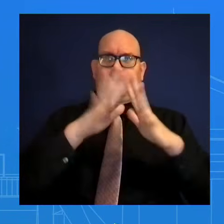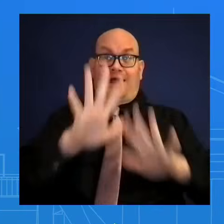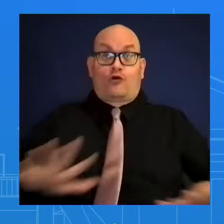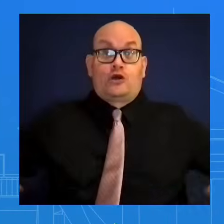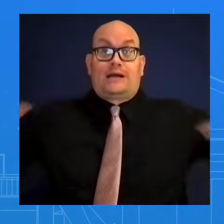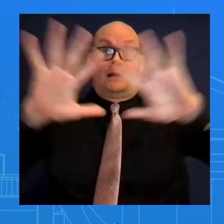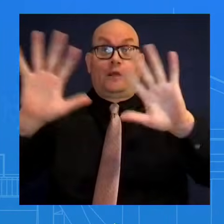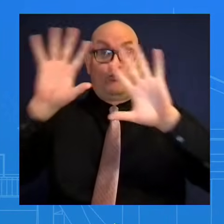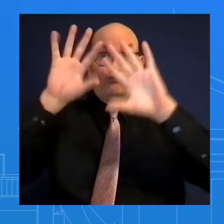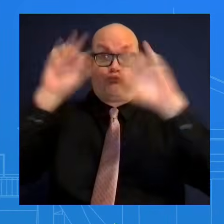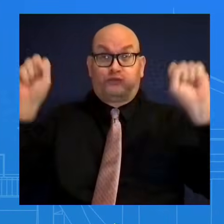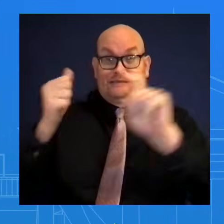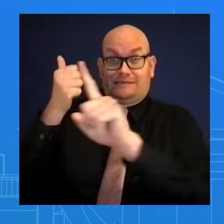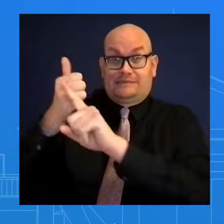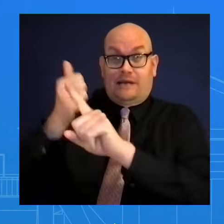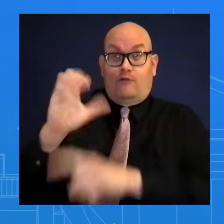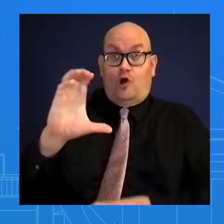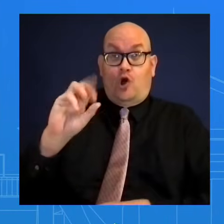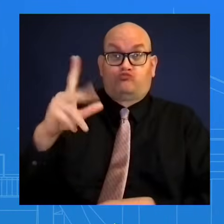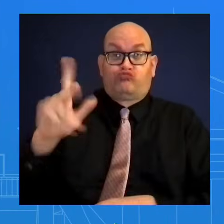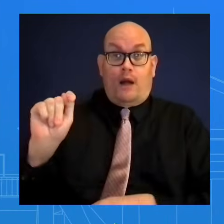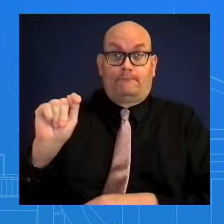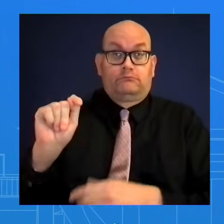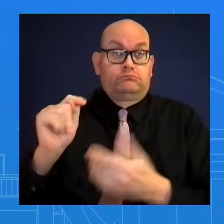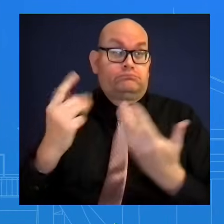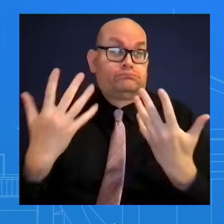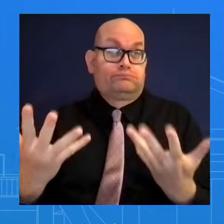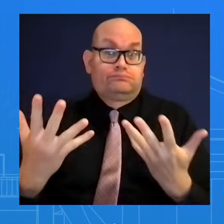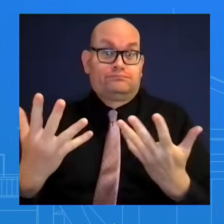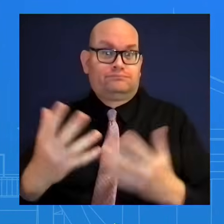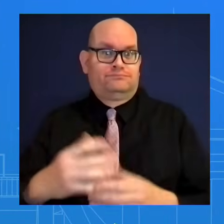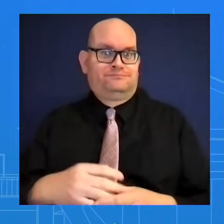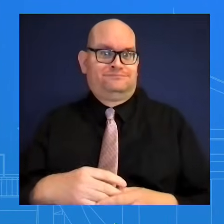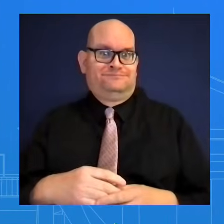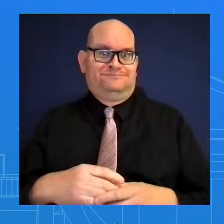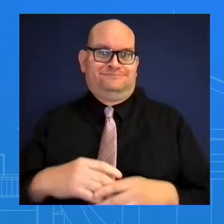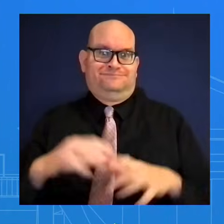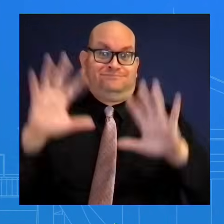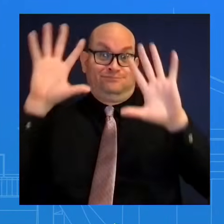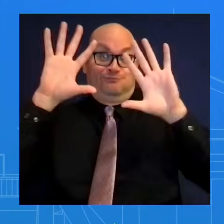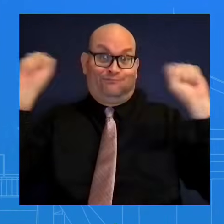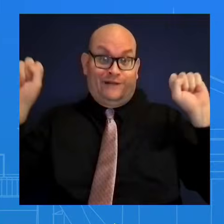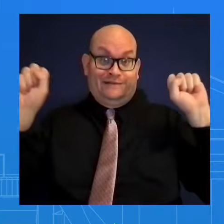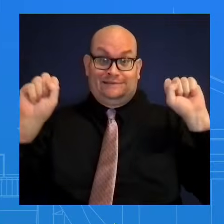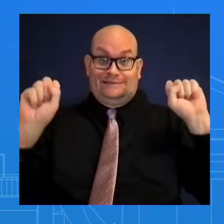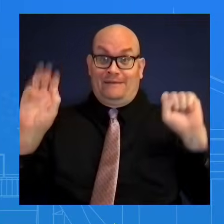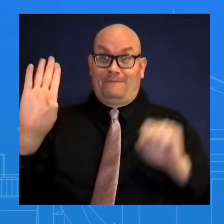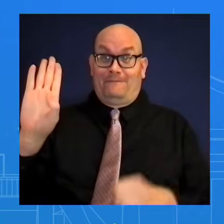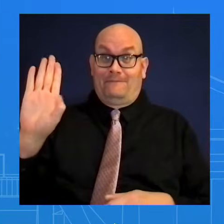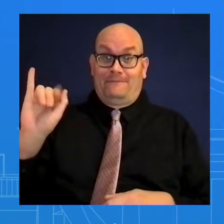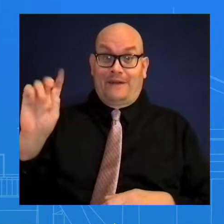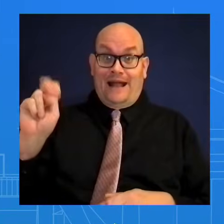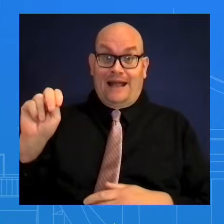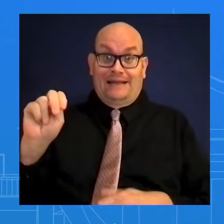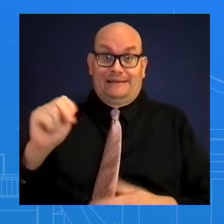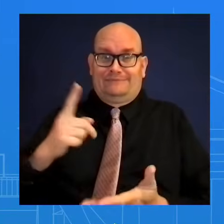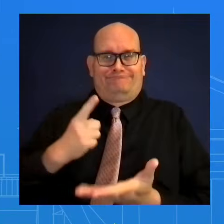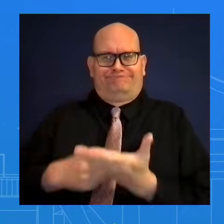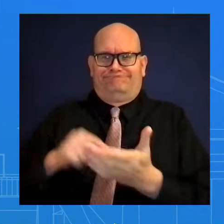The Press: Can I take that question? Mr. Kirby: President -- the President -- Ms. Jean-Pierre: No, we got to wrap this up. Mr. Kirby: The President has spoken to this. Ms. Jean-Pierre: We got to wrap this up. Mr. Kirby: The President has spoken to this,